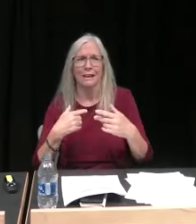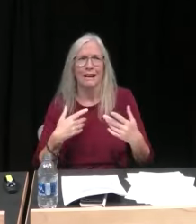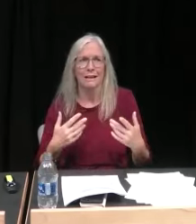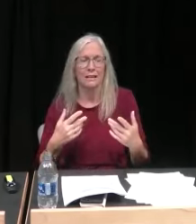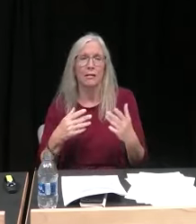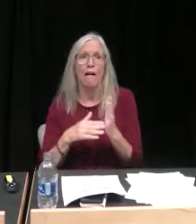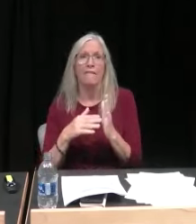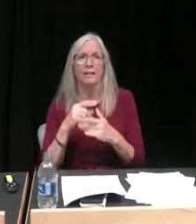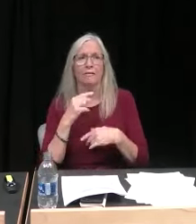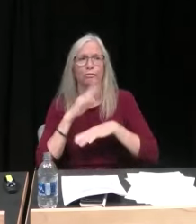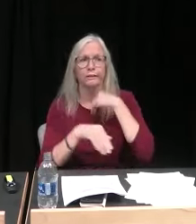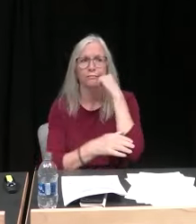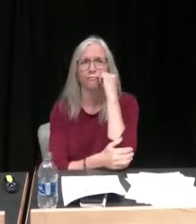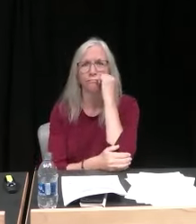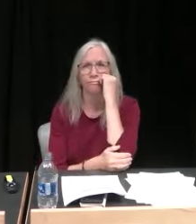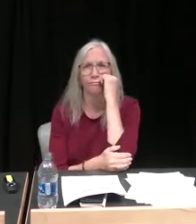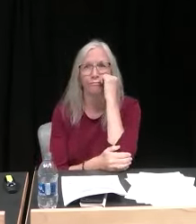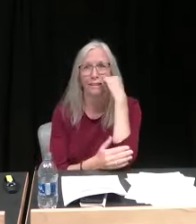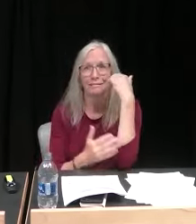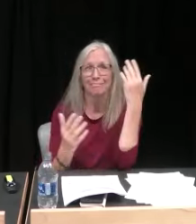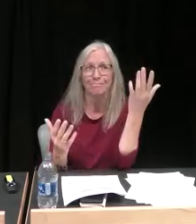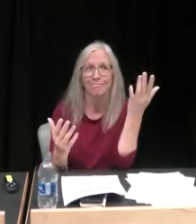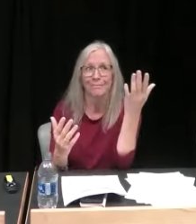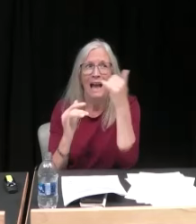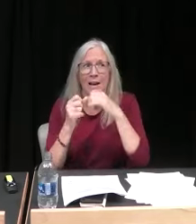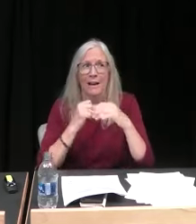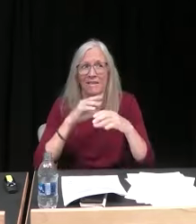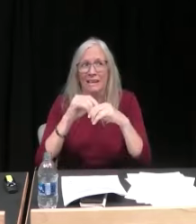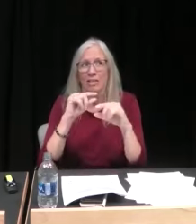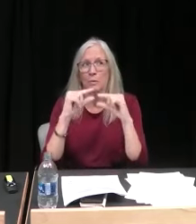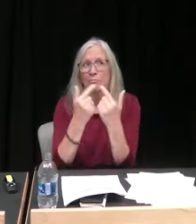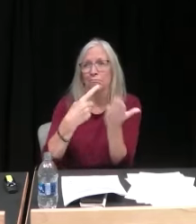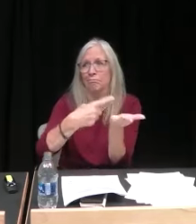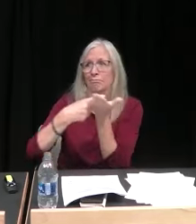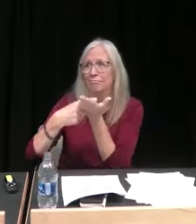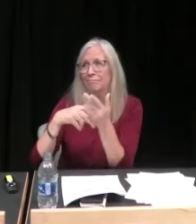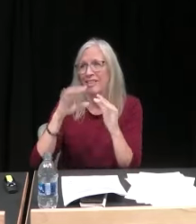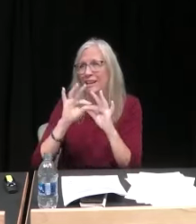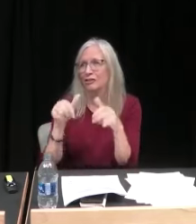conversation is often harder than it is if you were just having that conversation directly